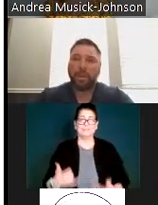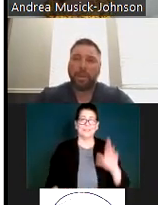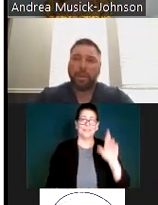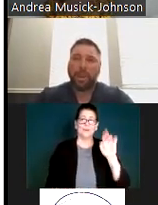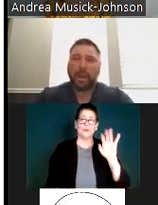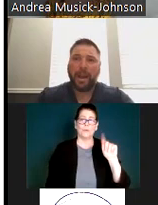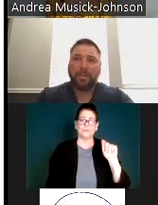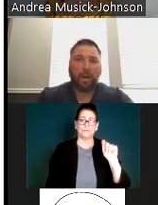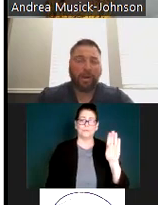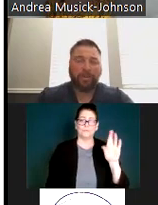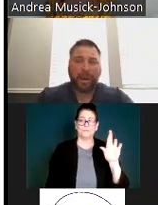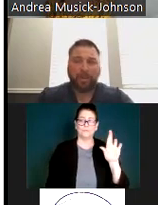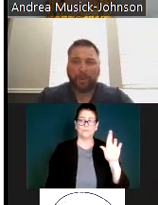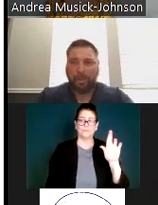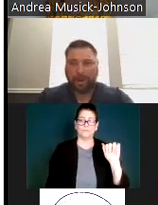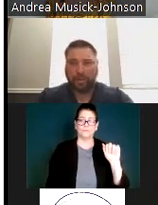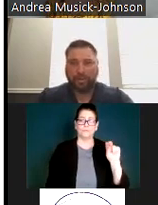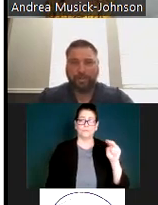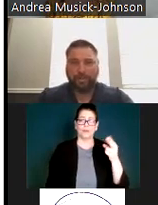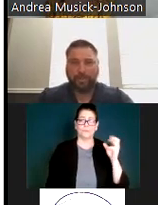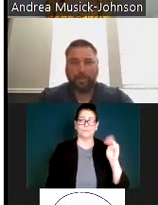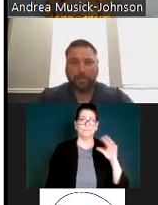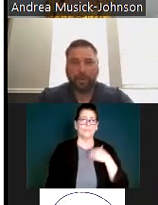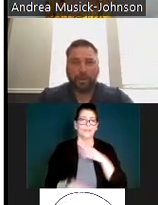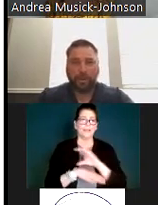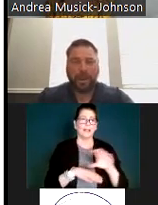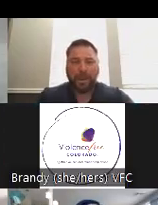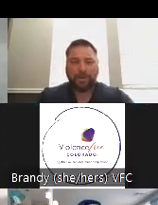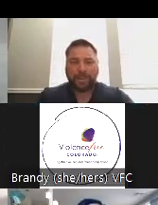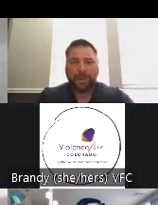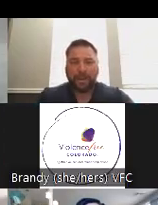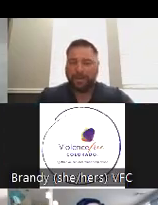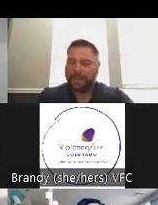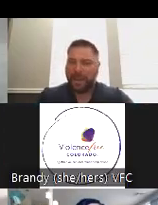And I am the Colorado Vine Program Manager, for our state. Every state